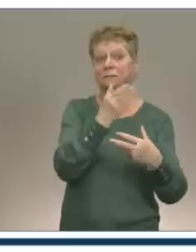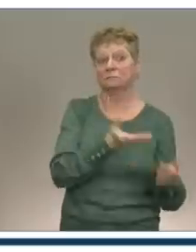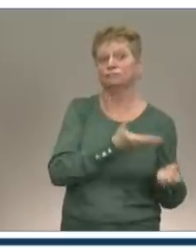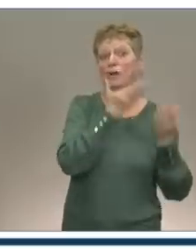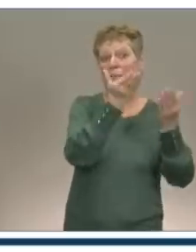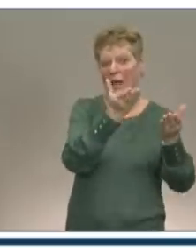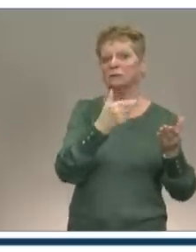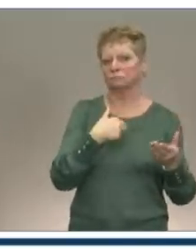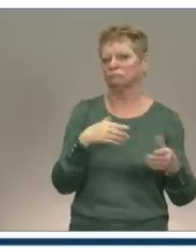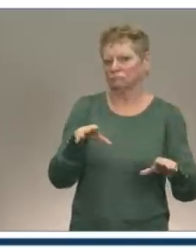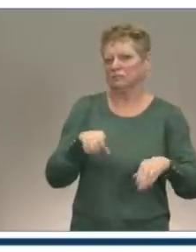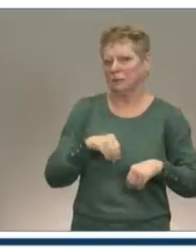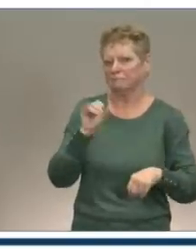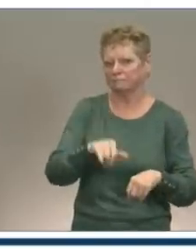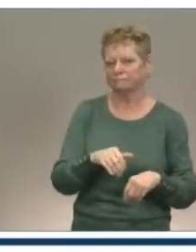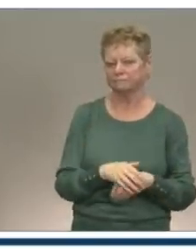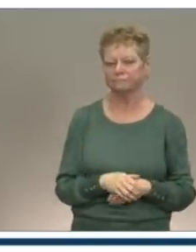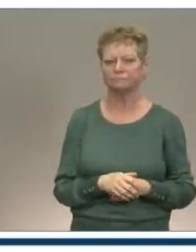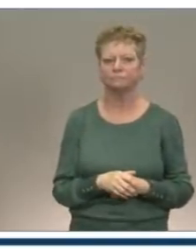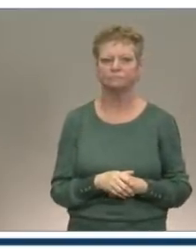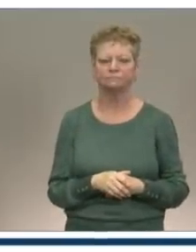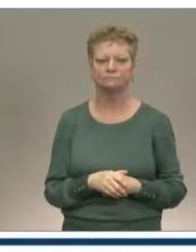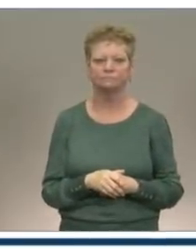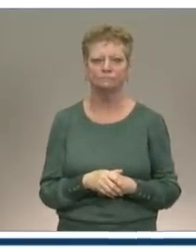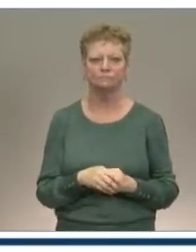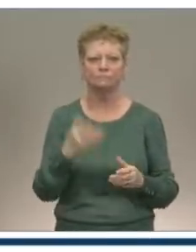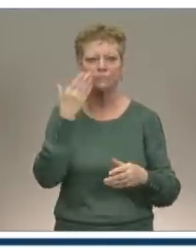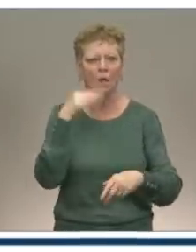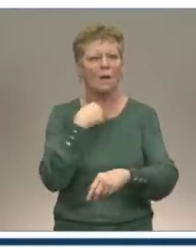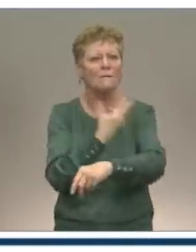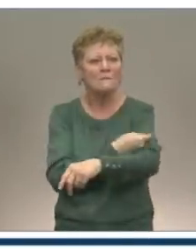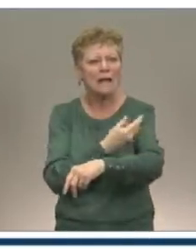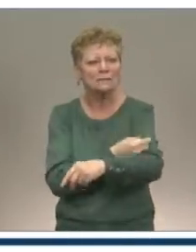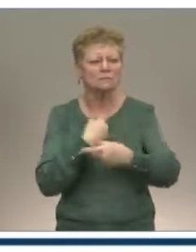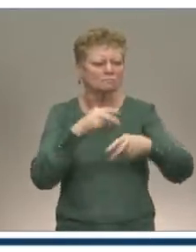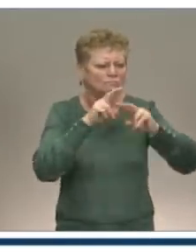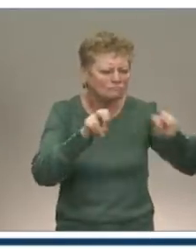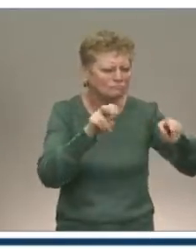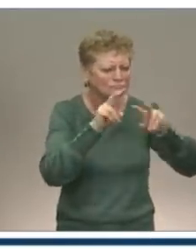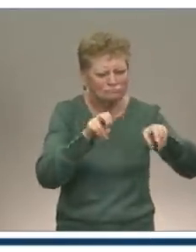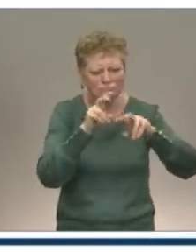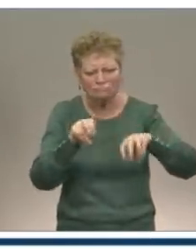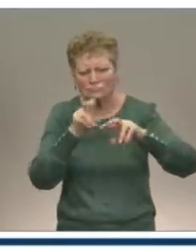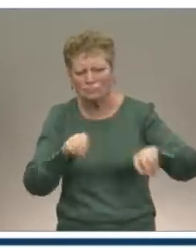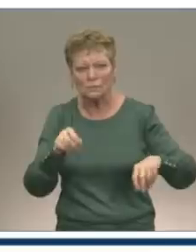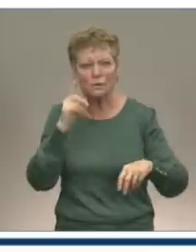and the more we learn about coven 19 vaccines the clearer it is that mrna vaccines pfizer and